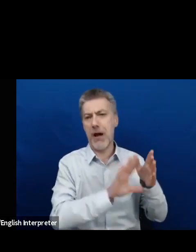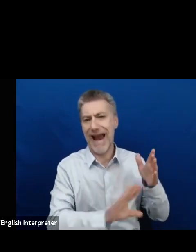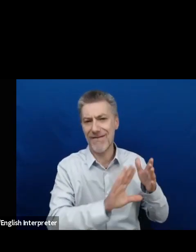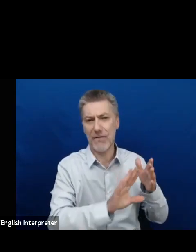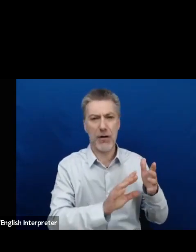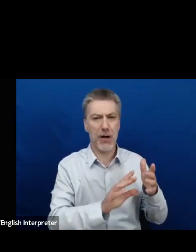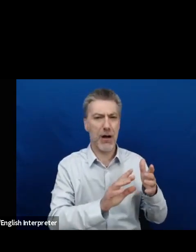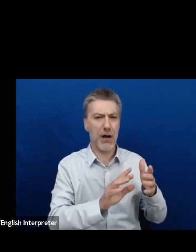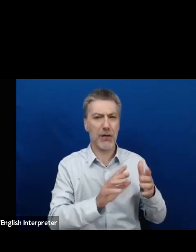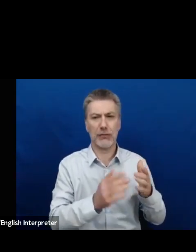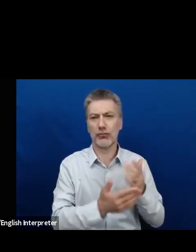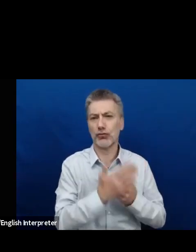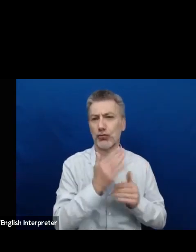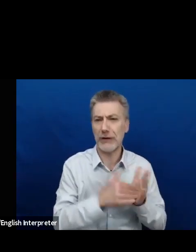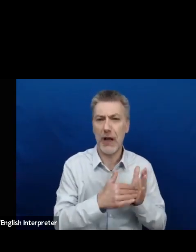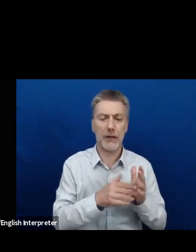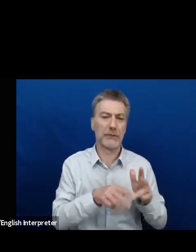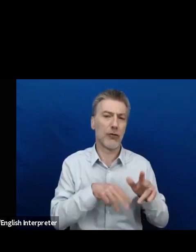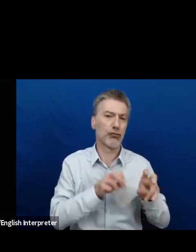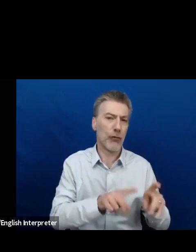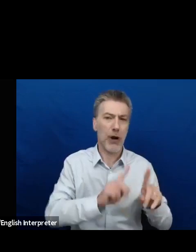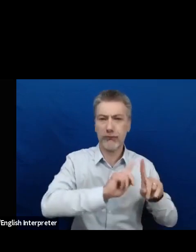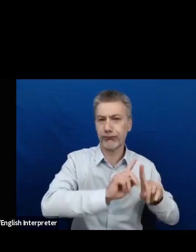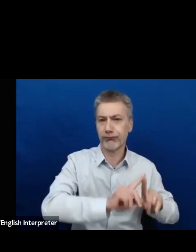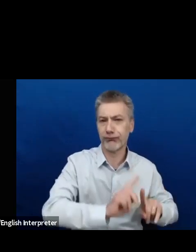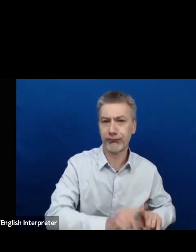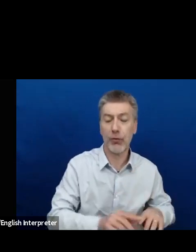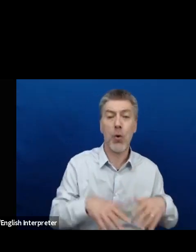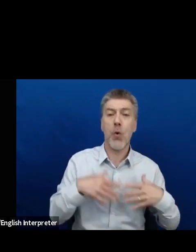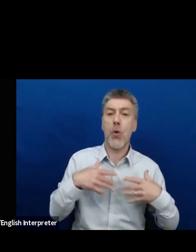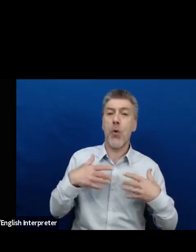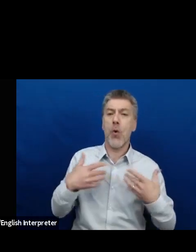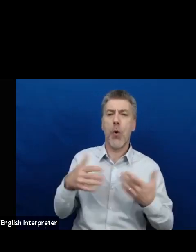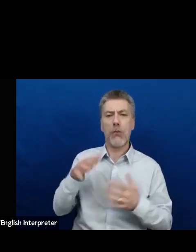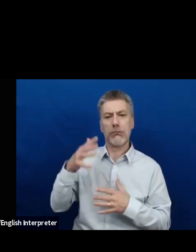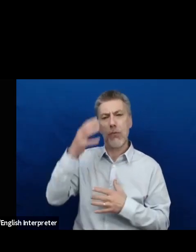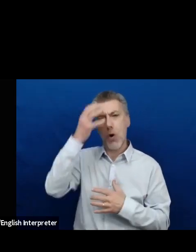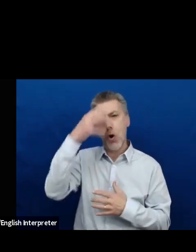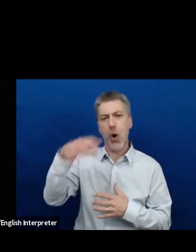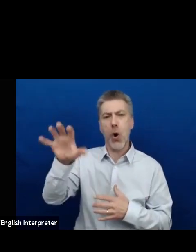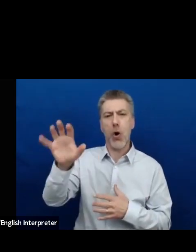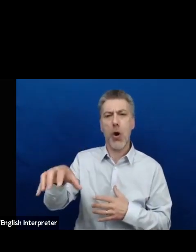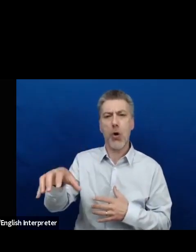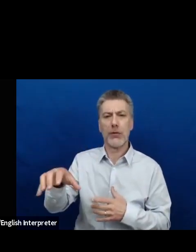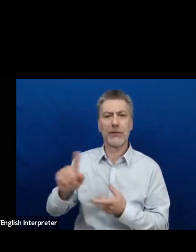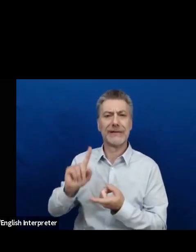external domination is rarely theorised as a aspect of the modern state